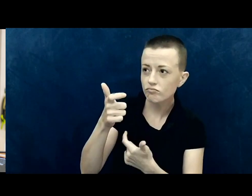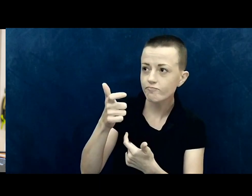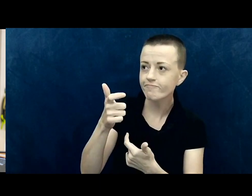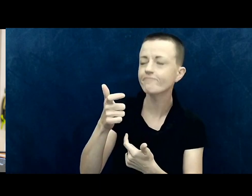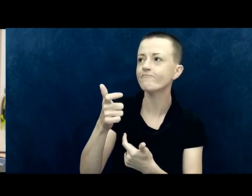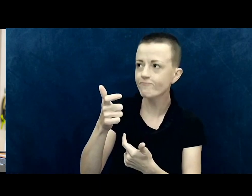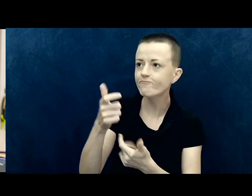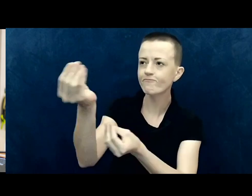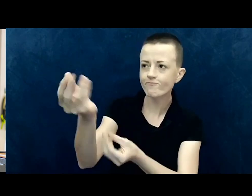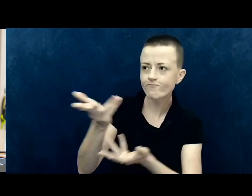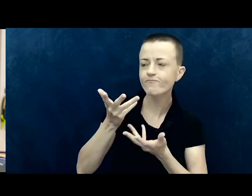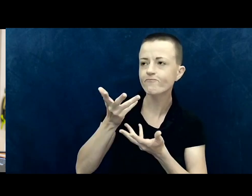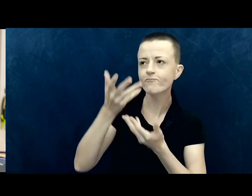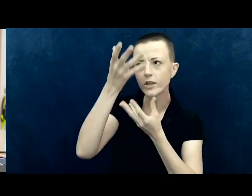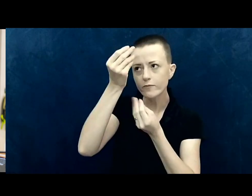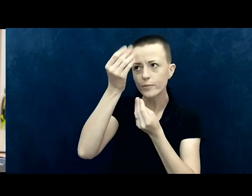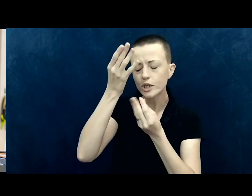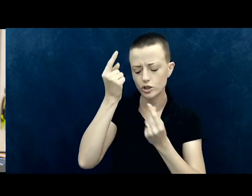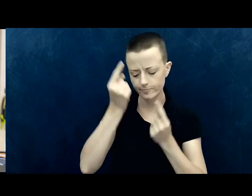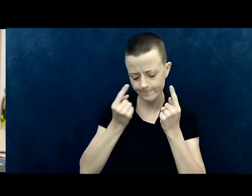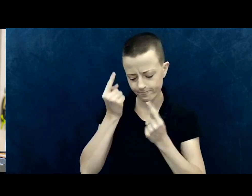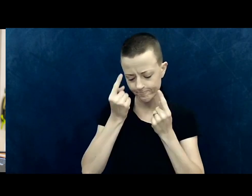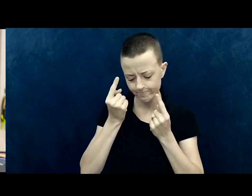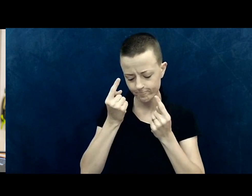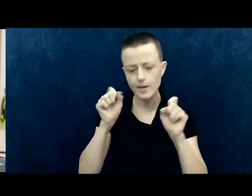to make an informed decision regarding immunization.